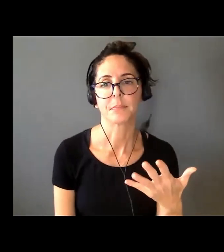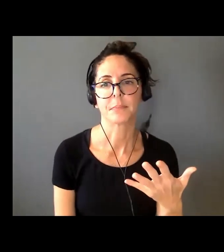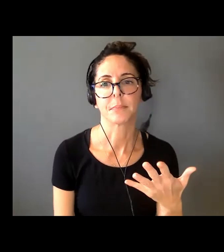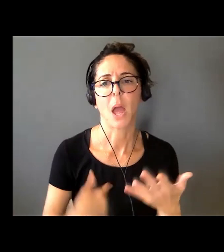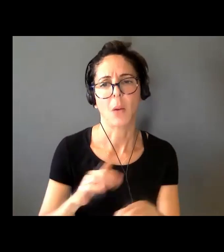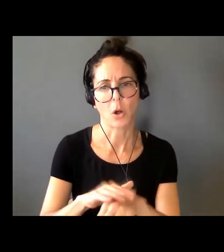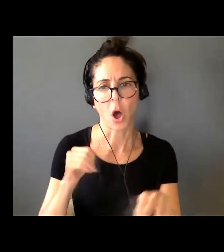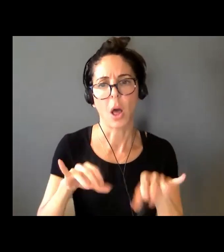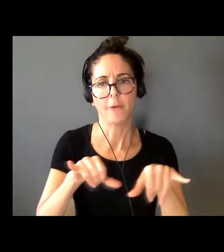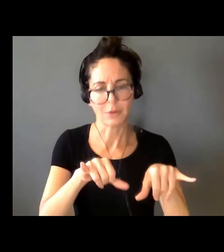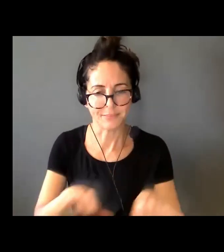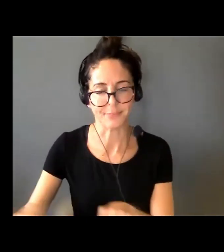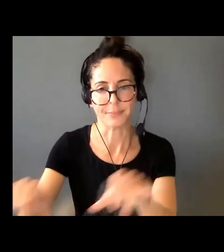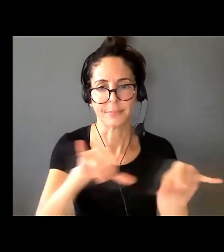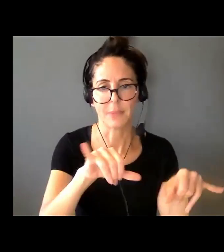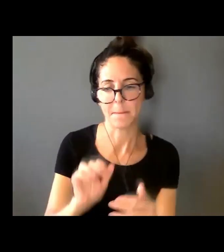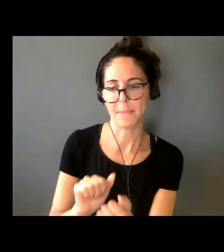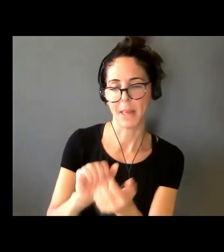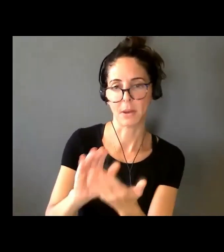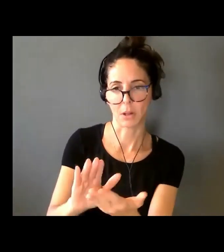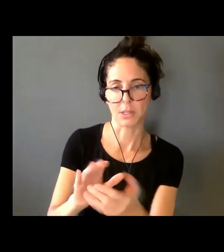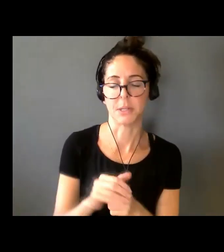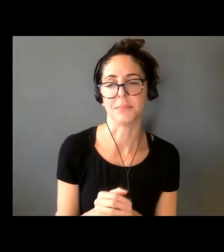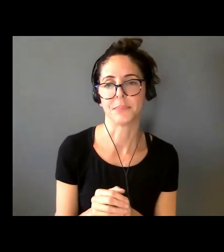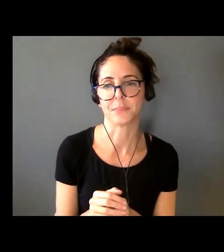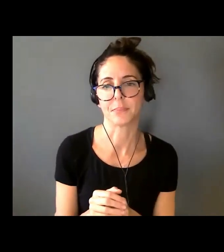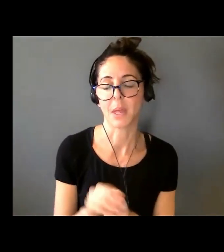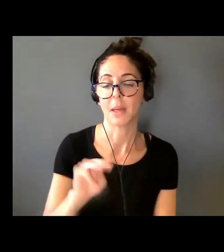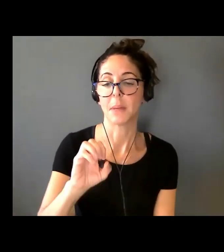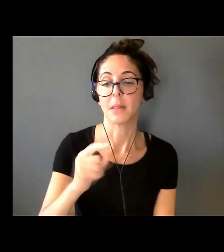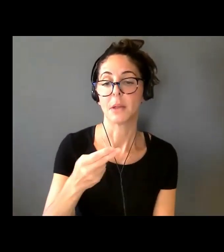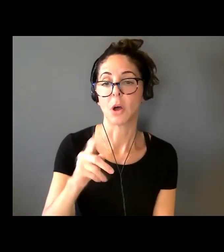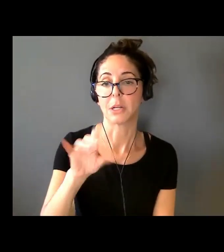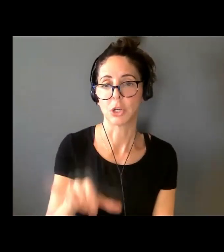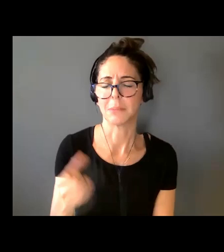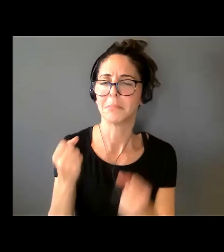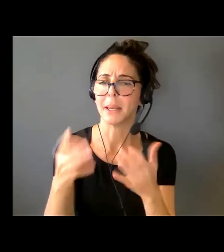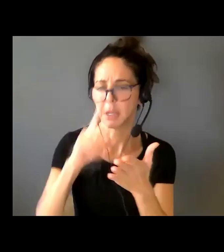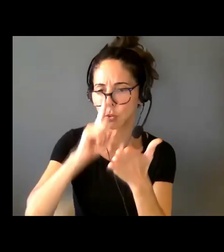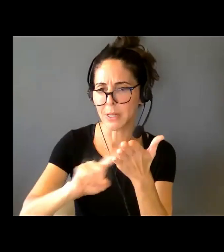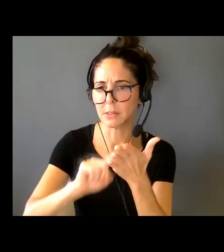as has been researched and argued from several researchers from the country, from the continent